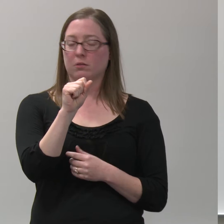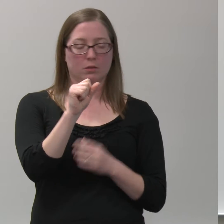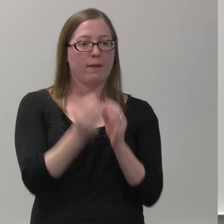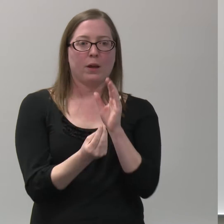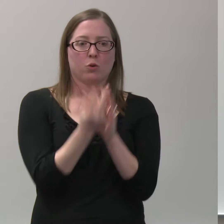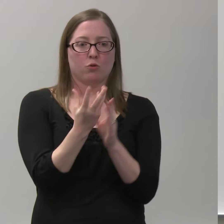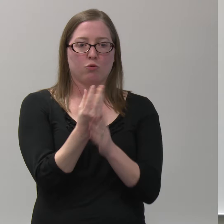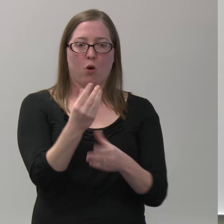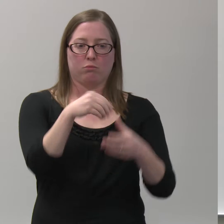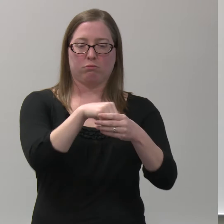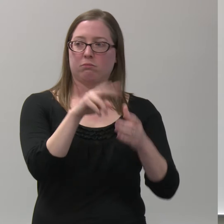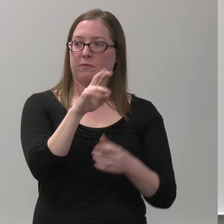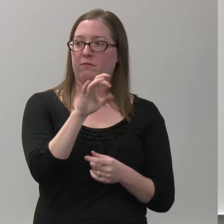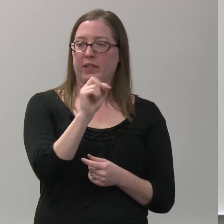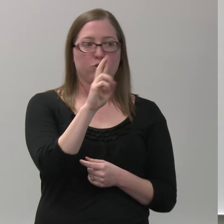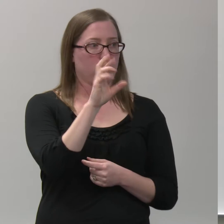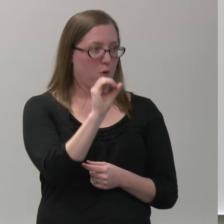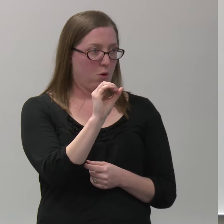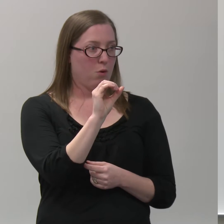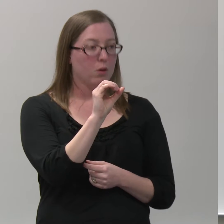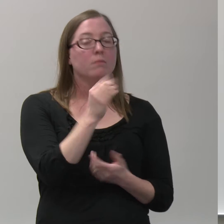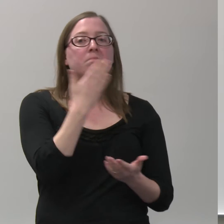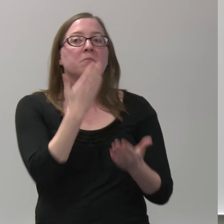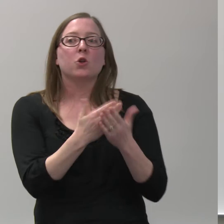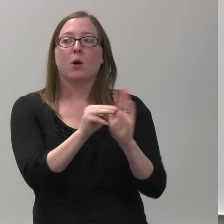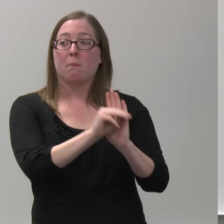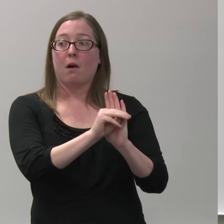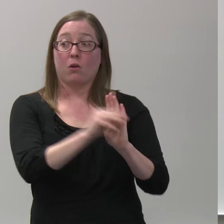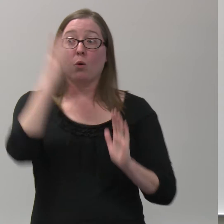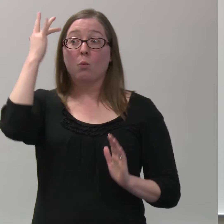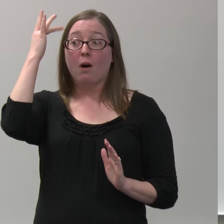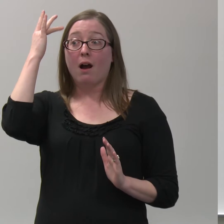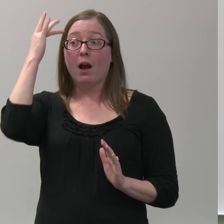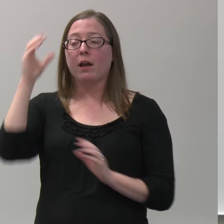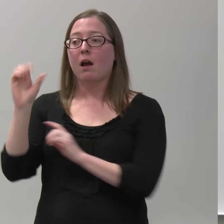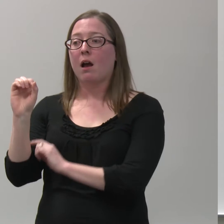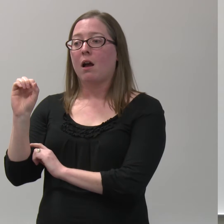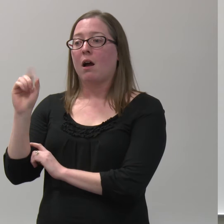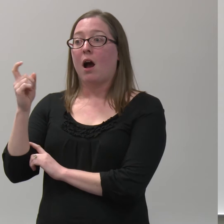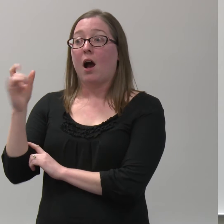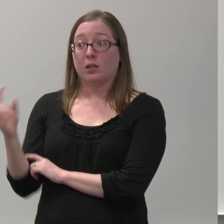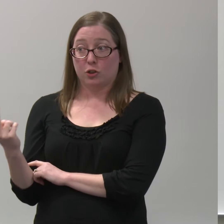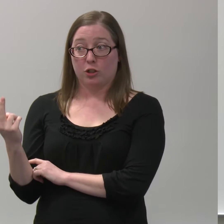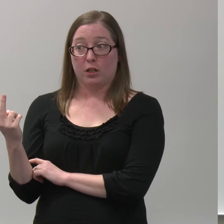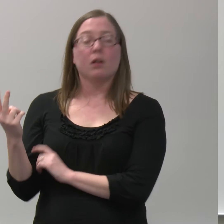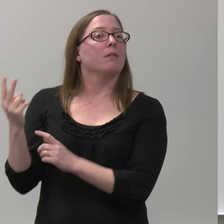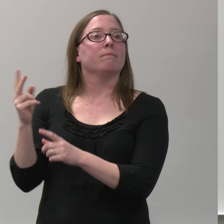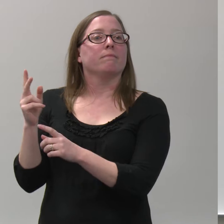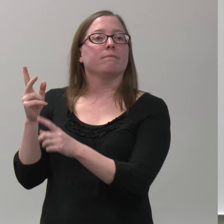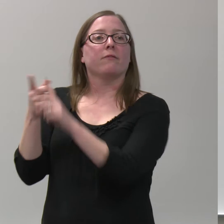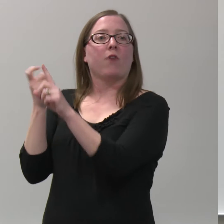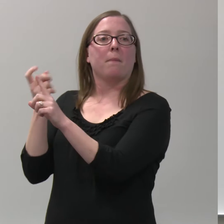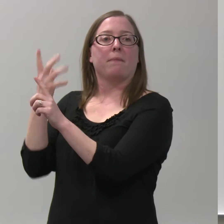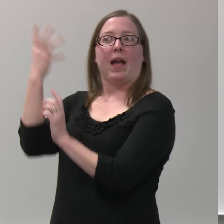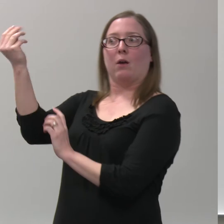They were a good model because they receive oxygen only from the outside so that the inner cells here--